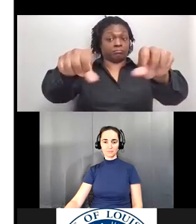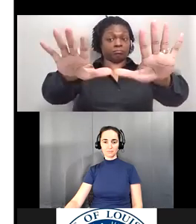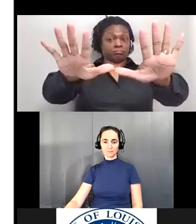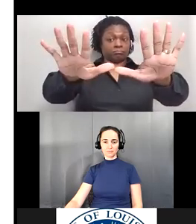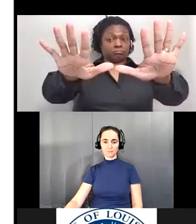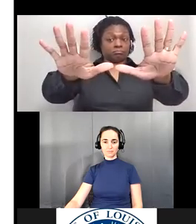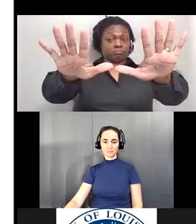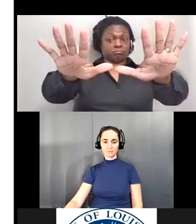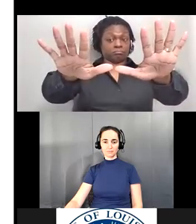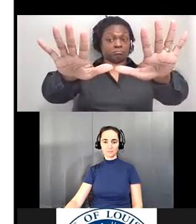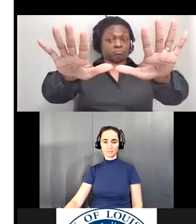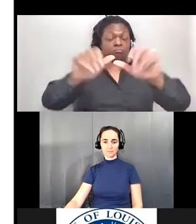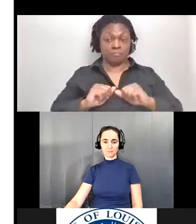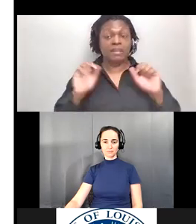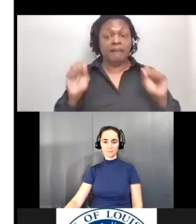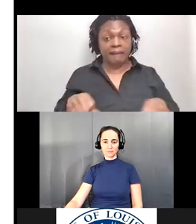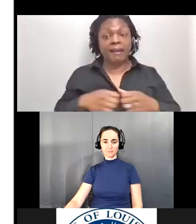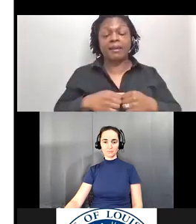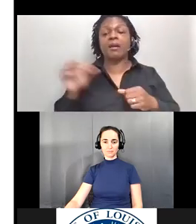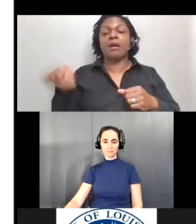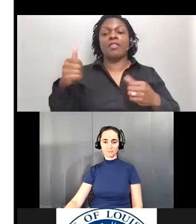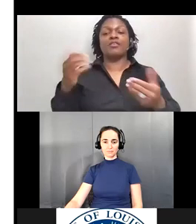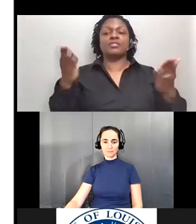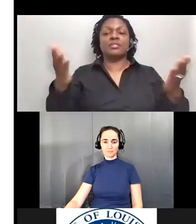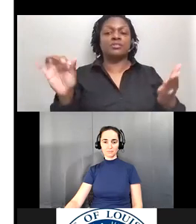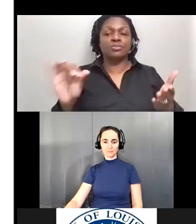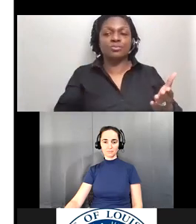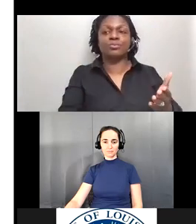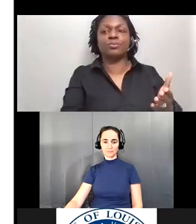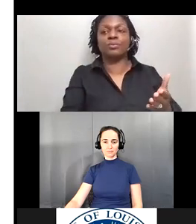16:01:28 You can also, you know, another suggestion sometimes comes out that you can. But as you